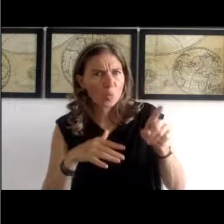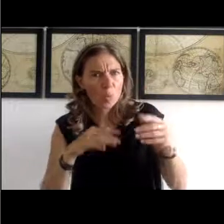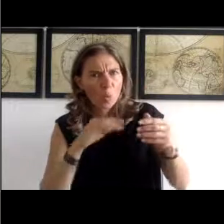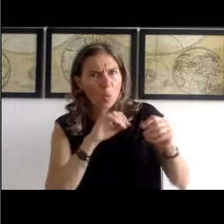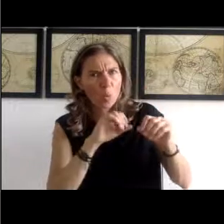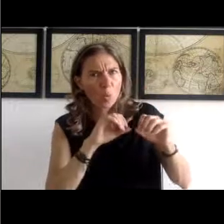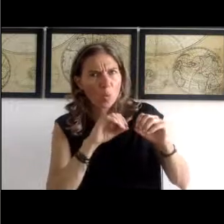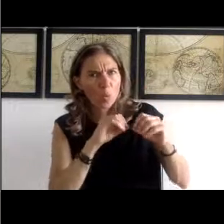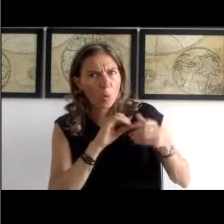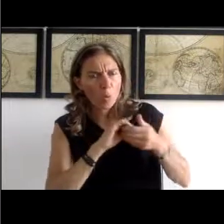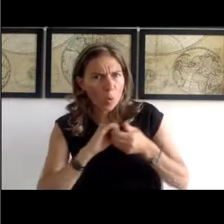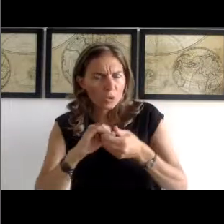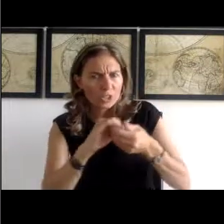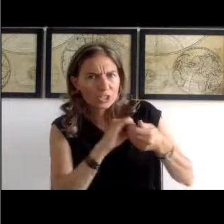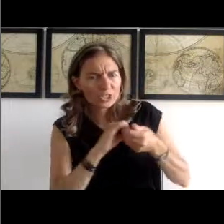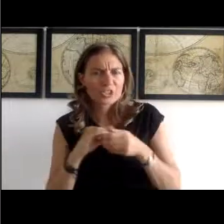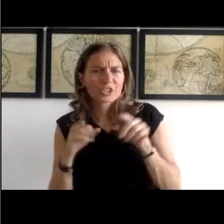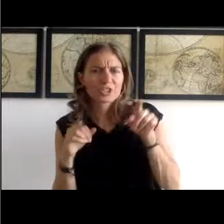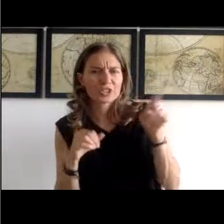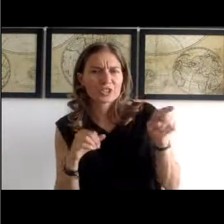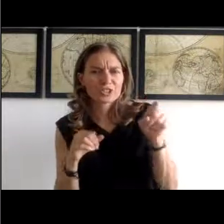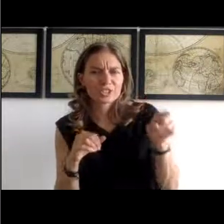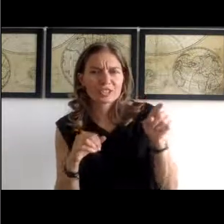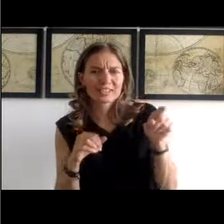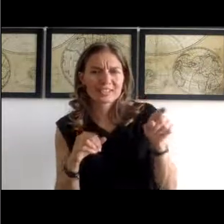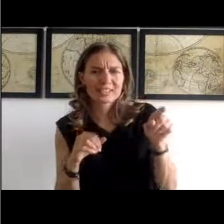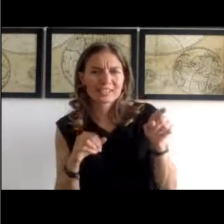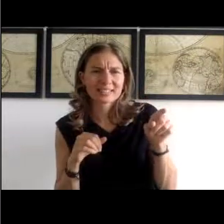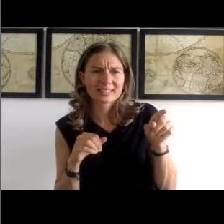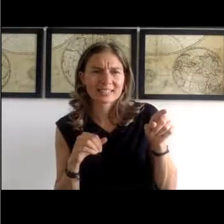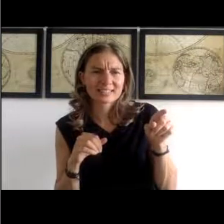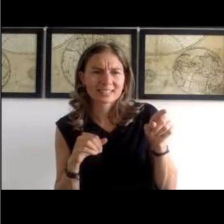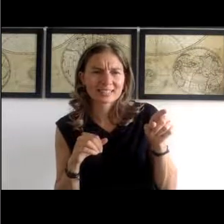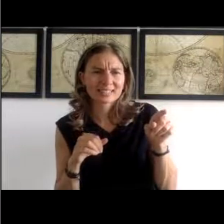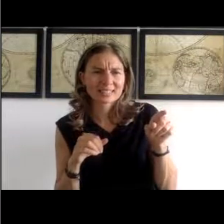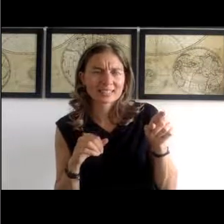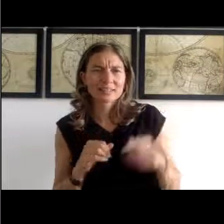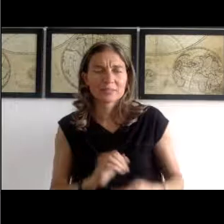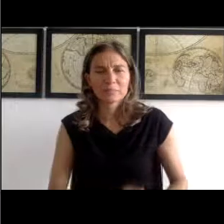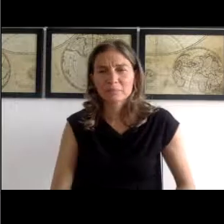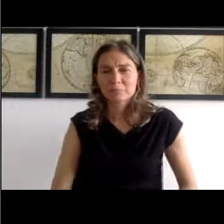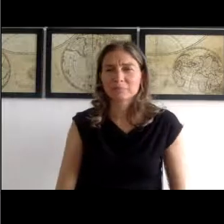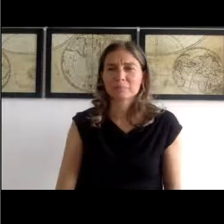I think they only had a few conversations about there is a student coming with a disability,